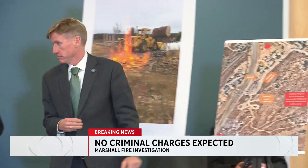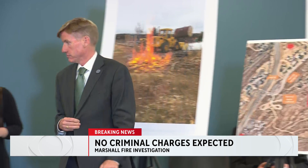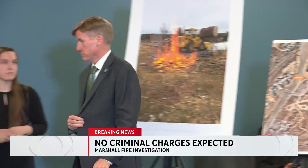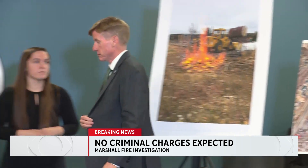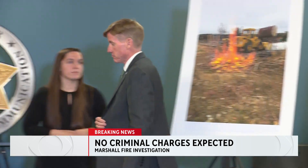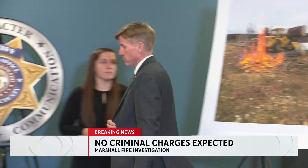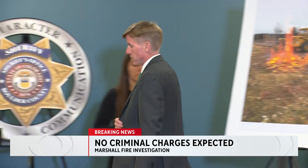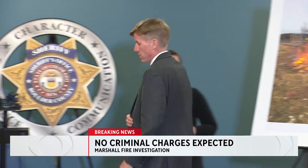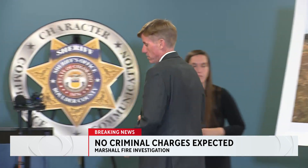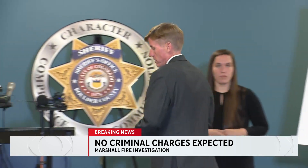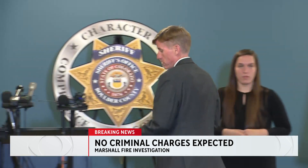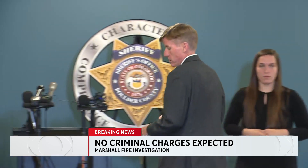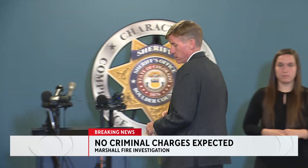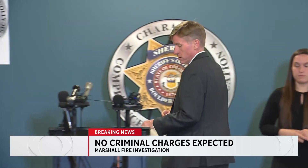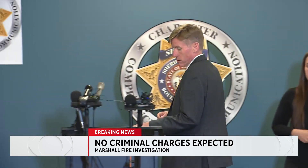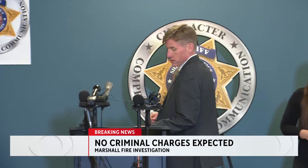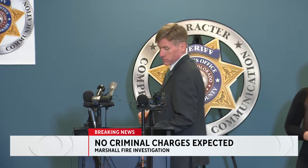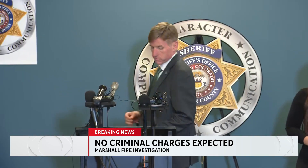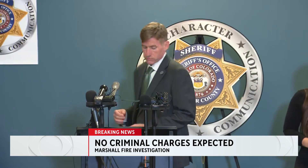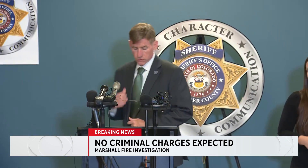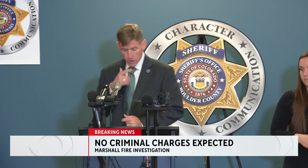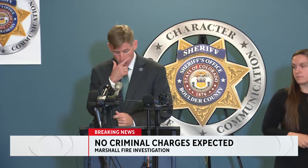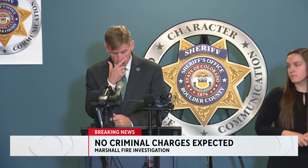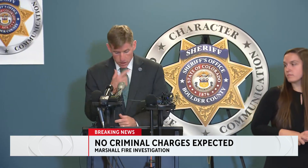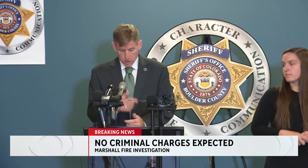TO MY LEFT. LET'S STEP OVER AND